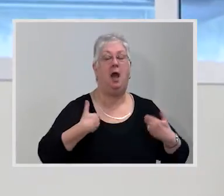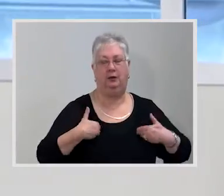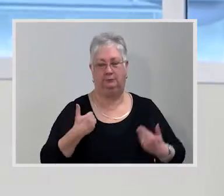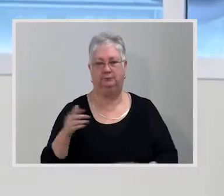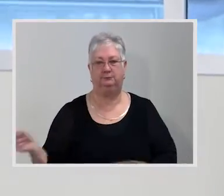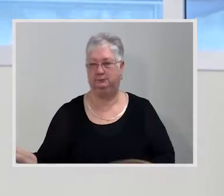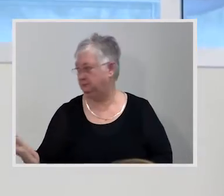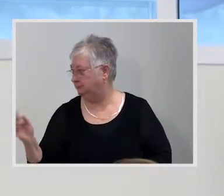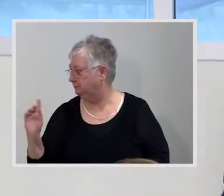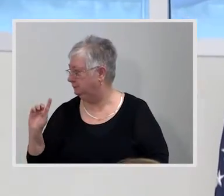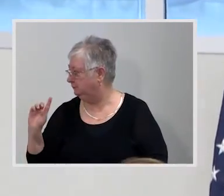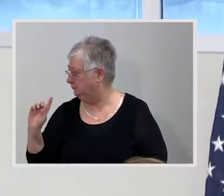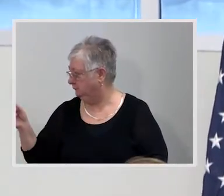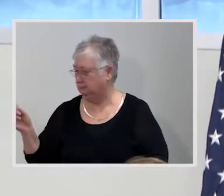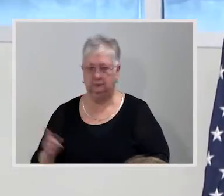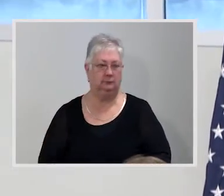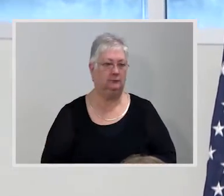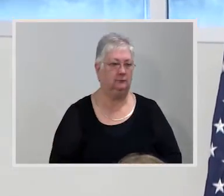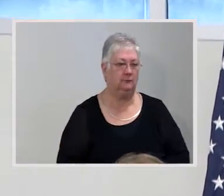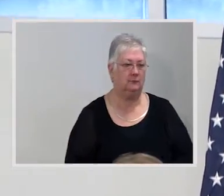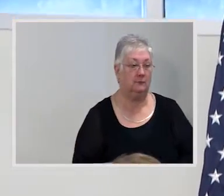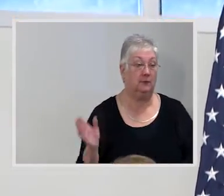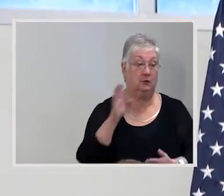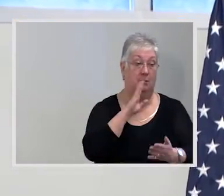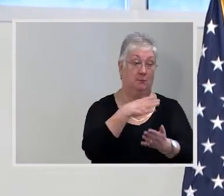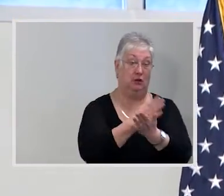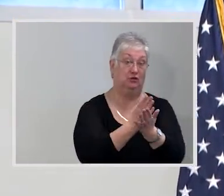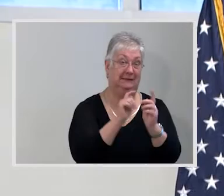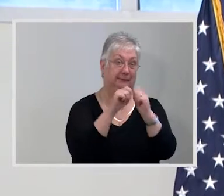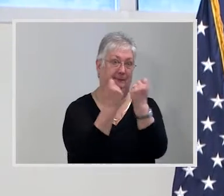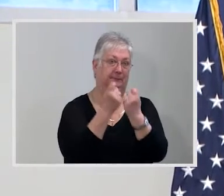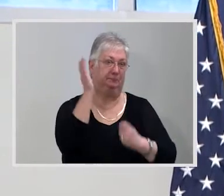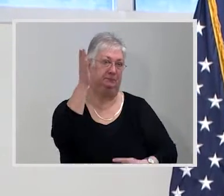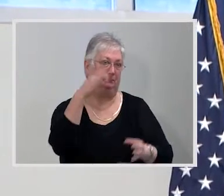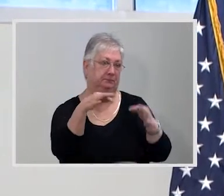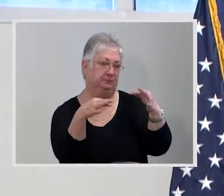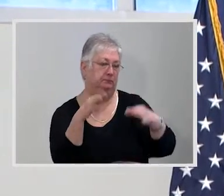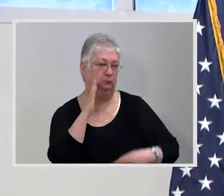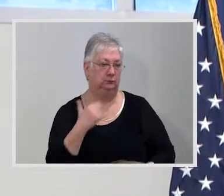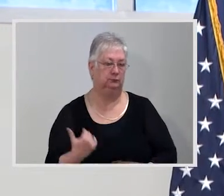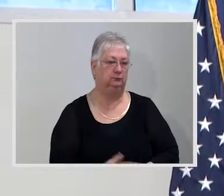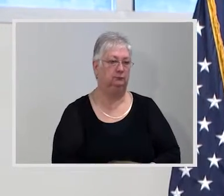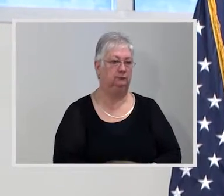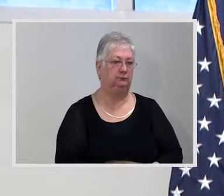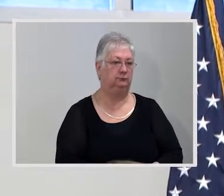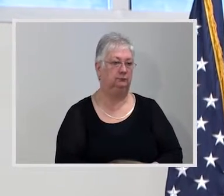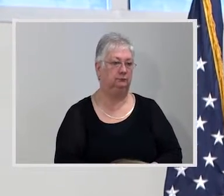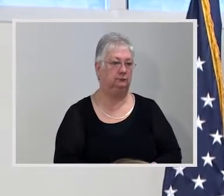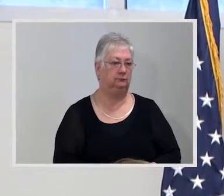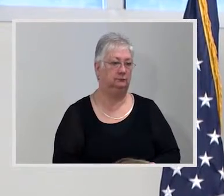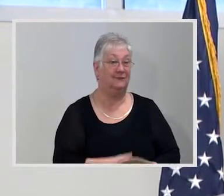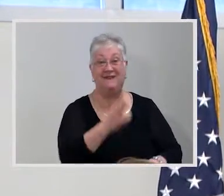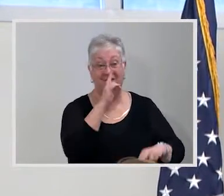AND OUR BUDGET TEAM. AND THEN THE MOST FUN PART OF THE PROGRAM IS WHEN YOU TELL US WHAT YOU HAVE BEEN ABLE TO DO AT